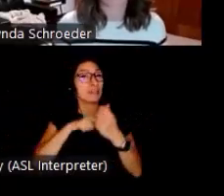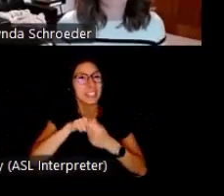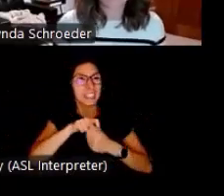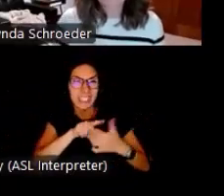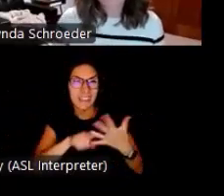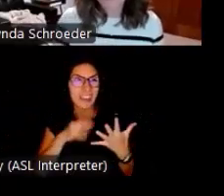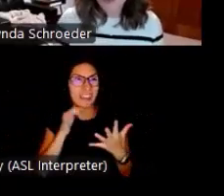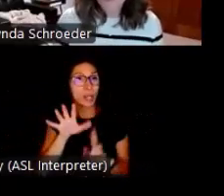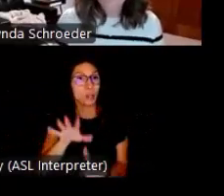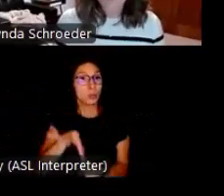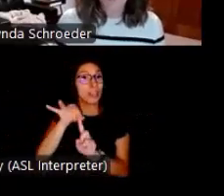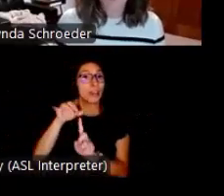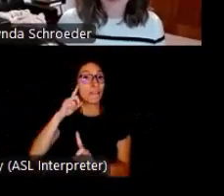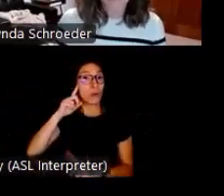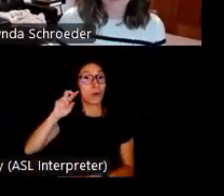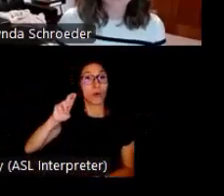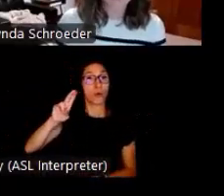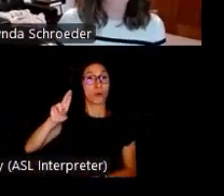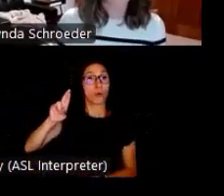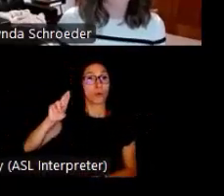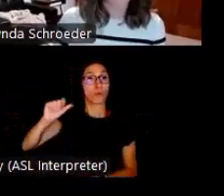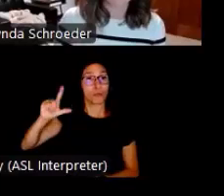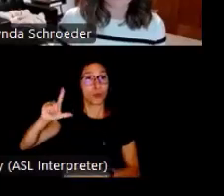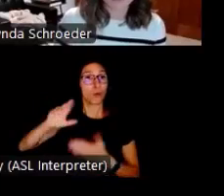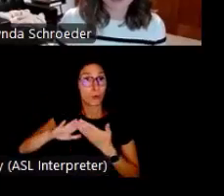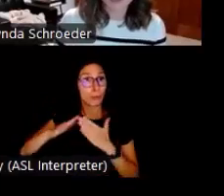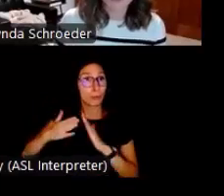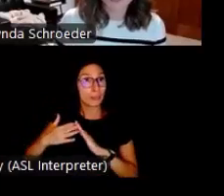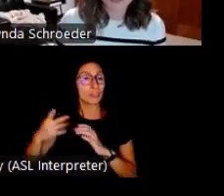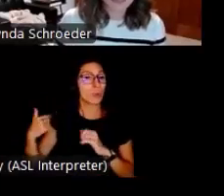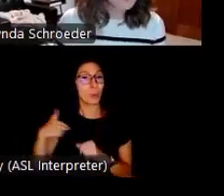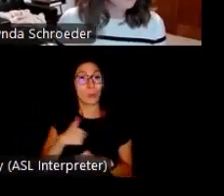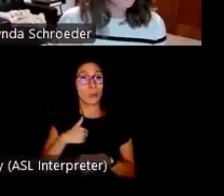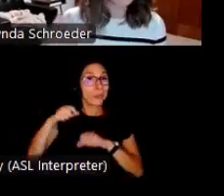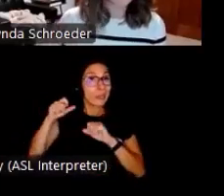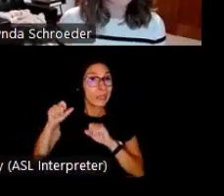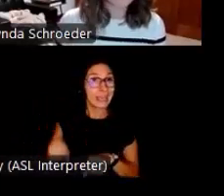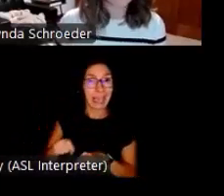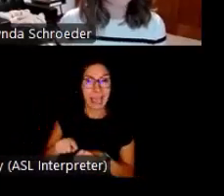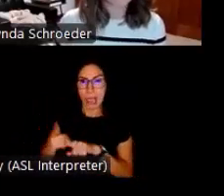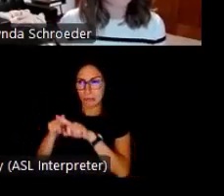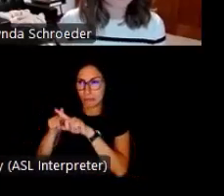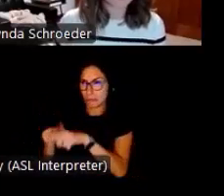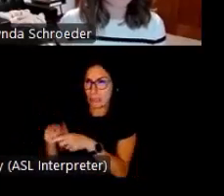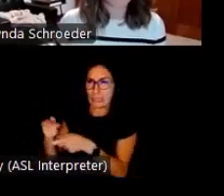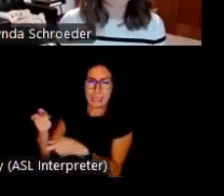And we can draw from those assets when we are trying to disseminate work and when we are trying to engage community